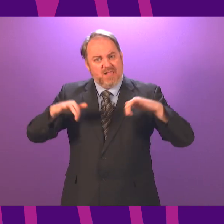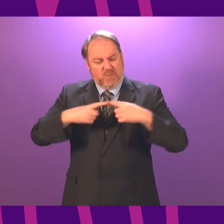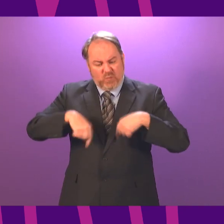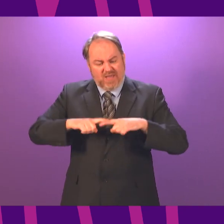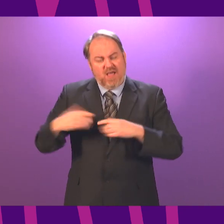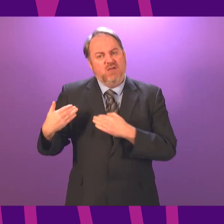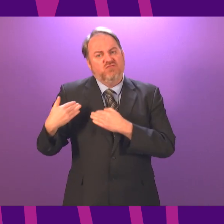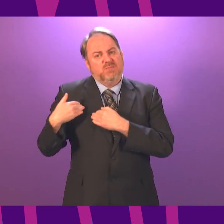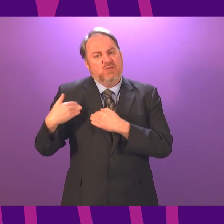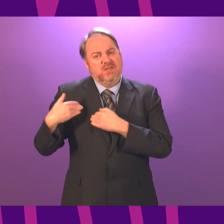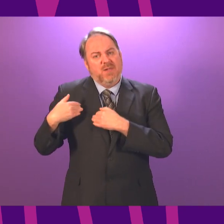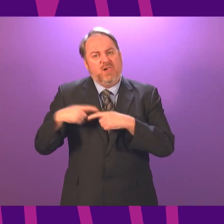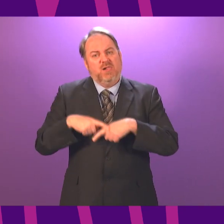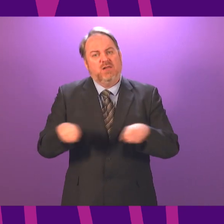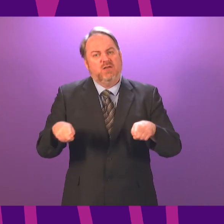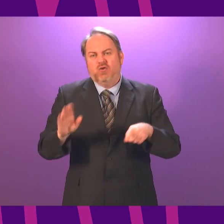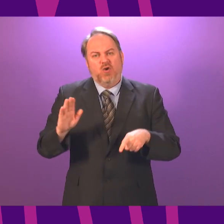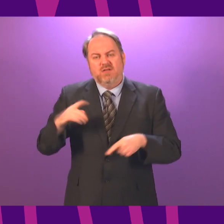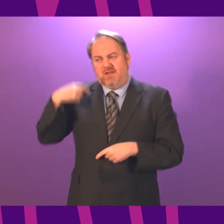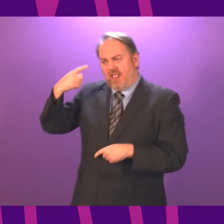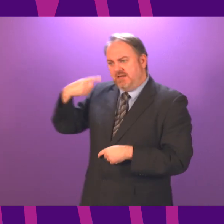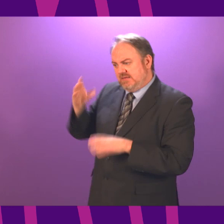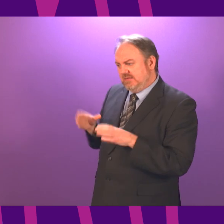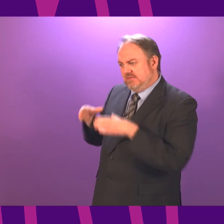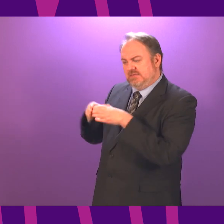that that brings, and not by remote Whitehall departments that have little understanding of the